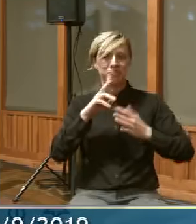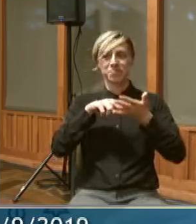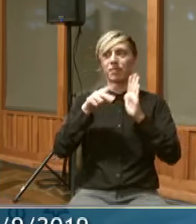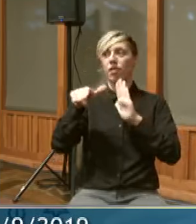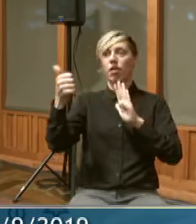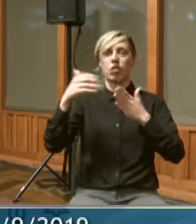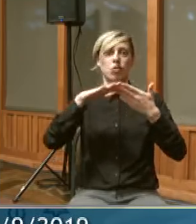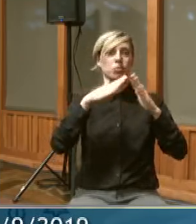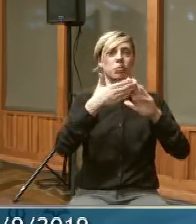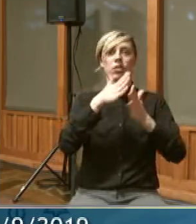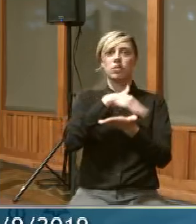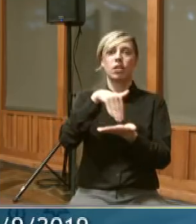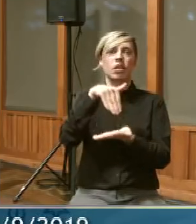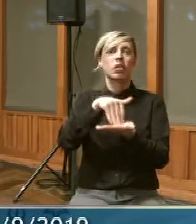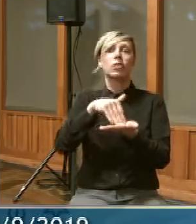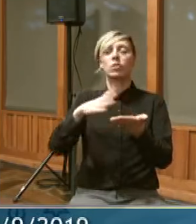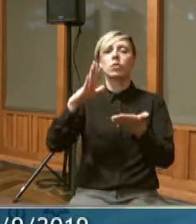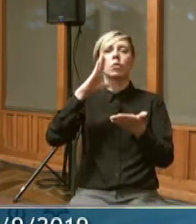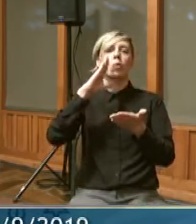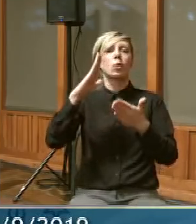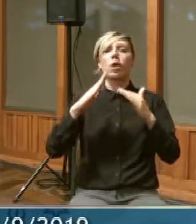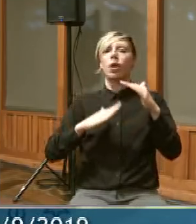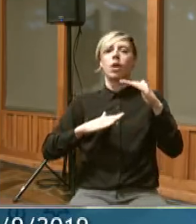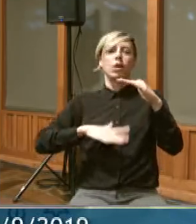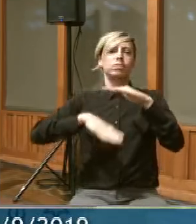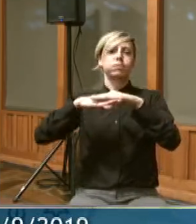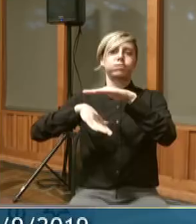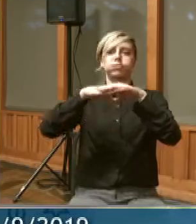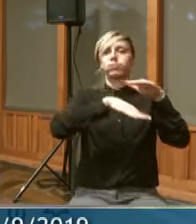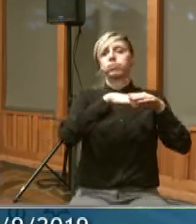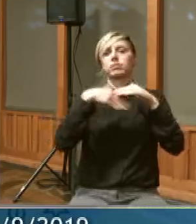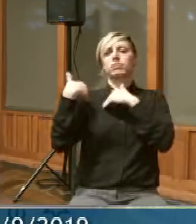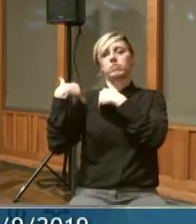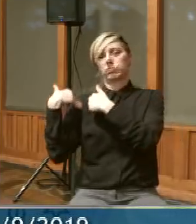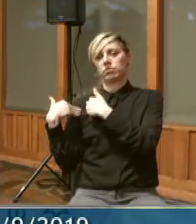CITY'S PPR STATED EQUITY GOALS AS WELL AS THE REMAINING